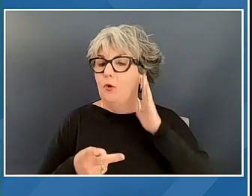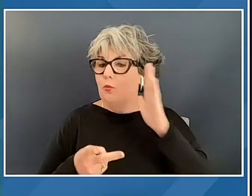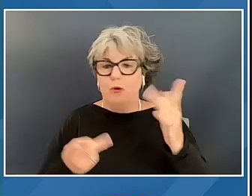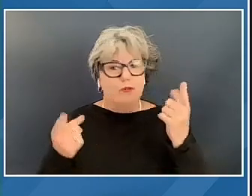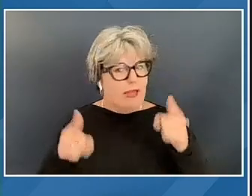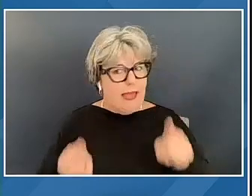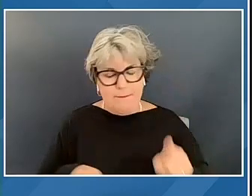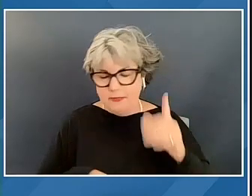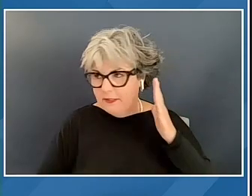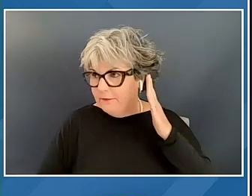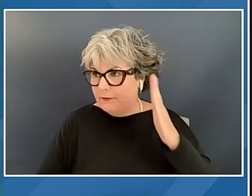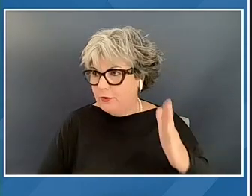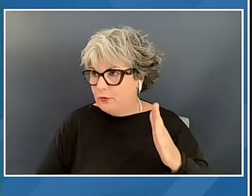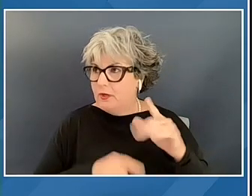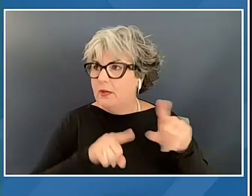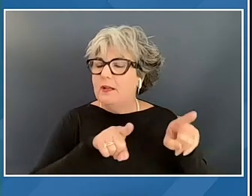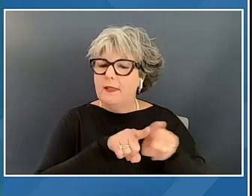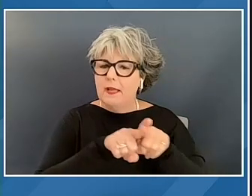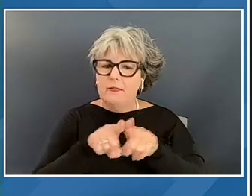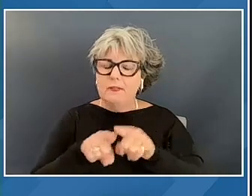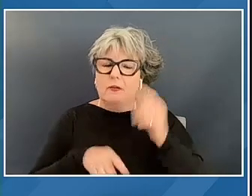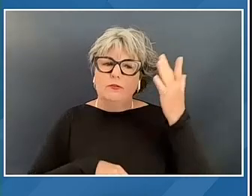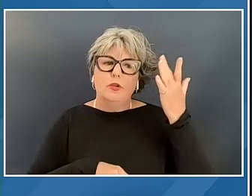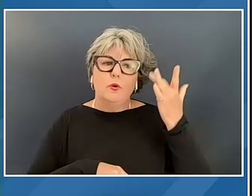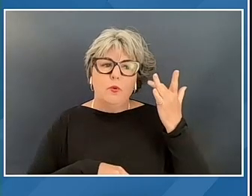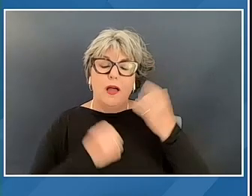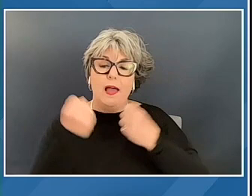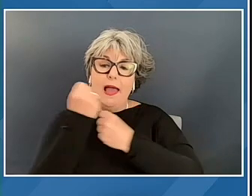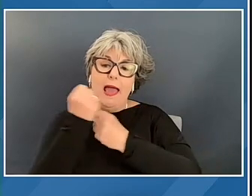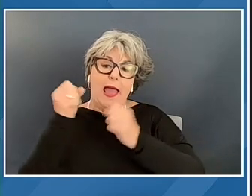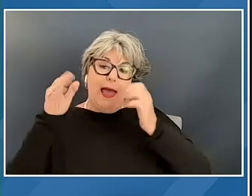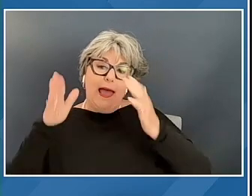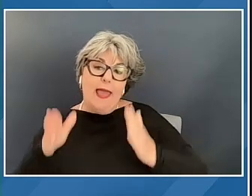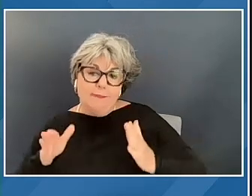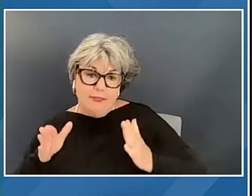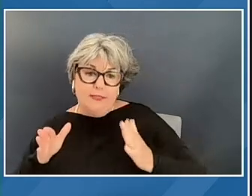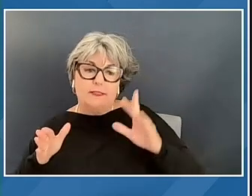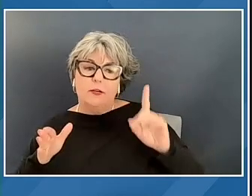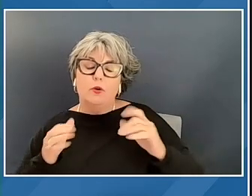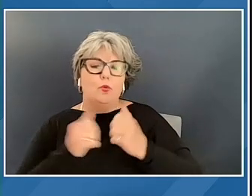Which is also why advocates need to be given, with appropriate releases, better